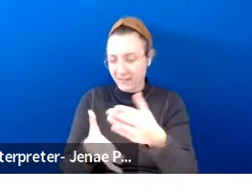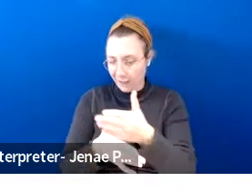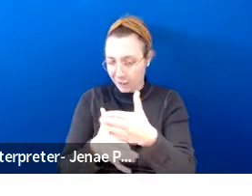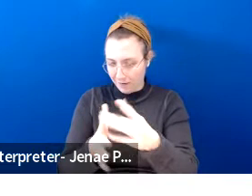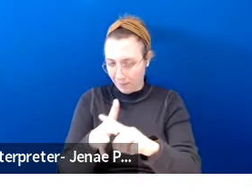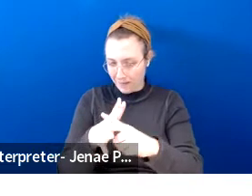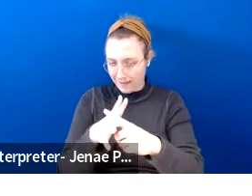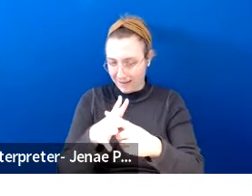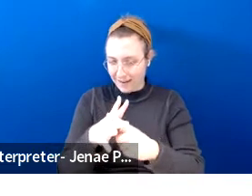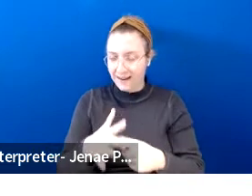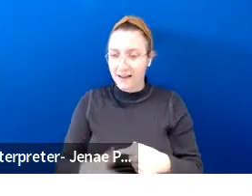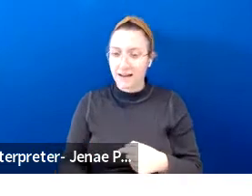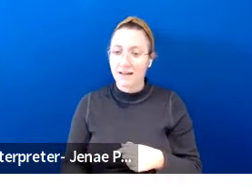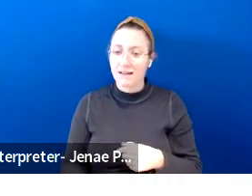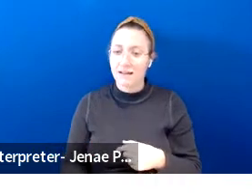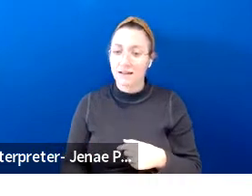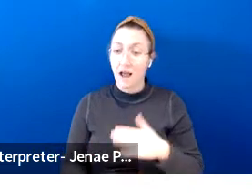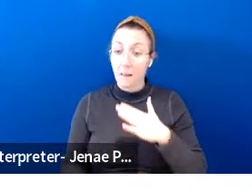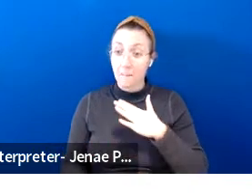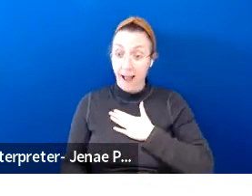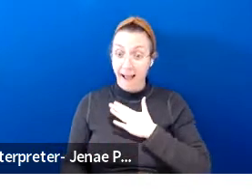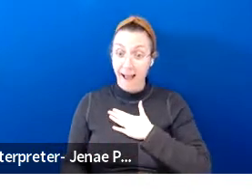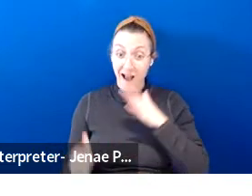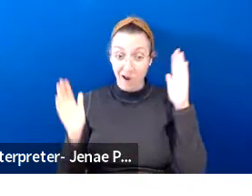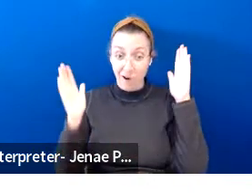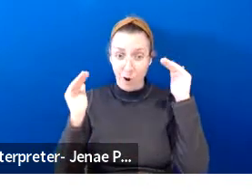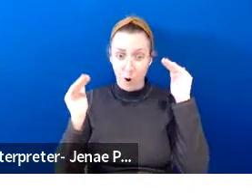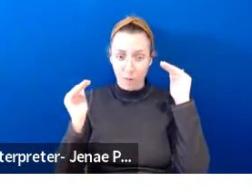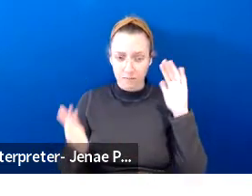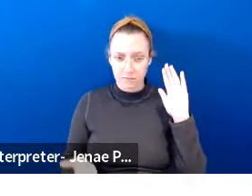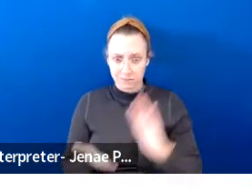was my my level of hope is was low for this upcoming semester.